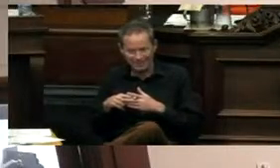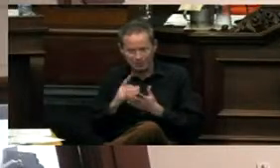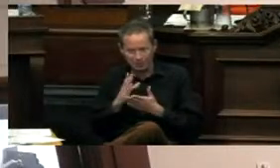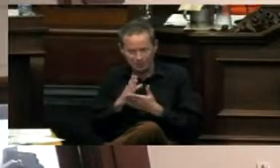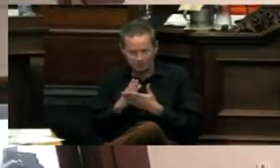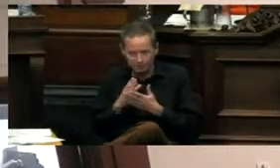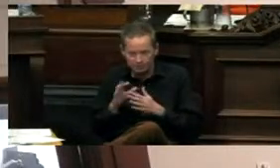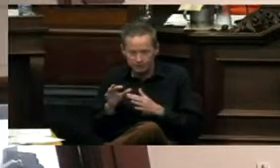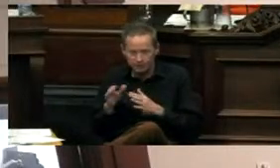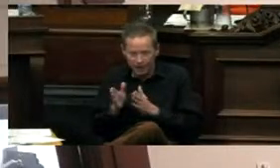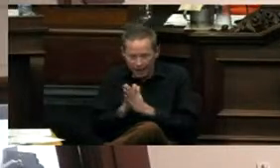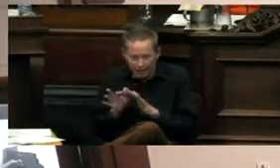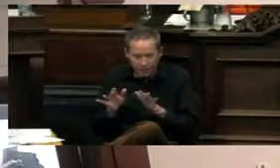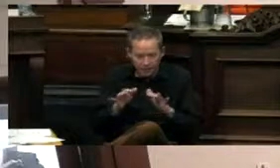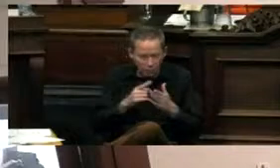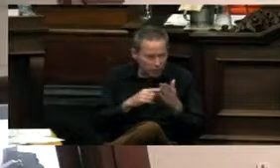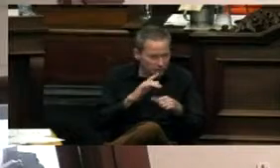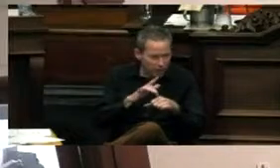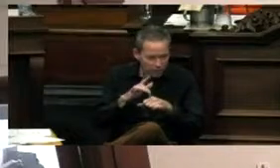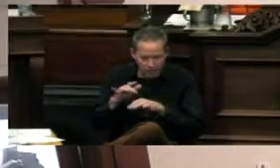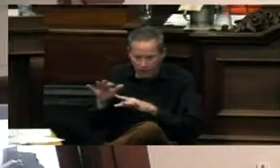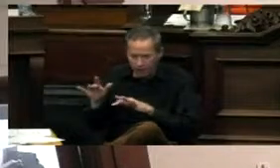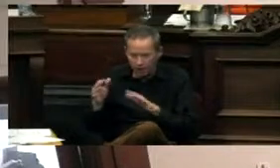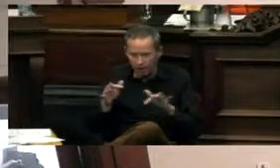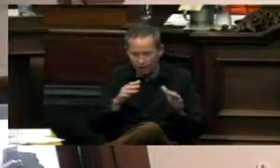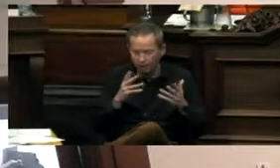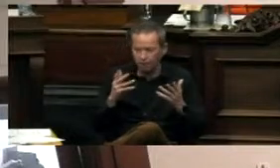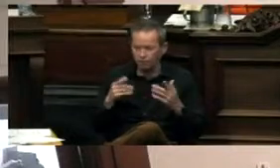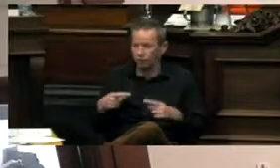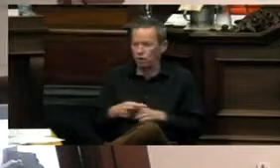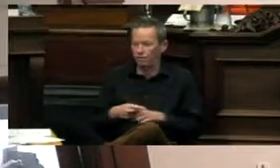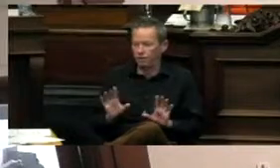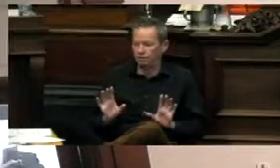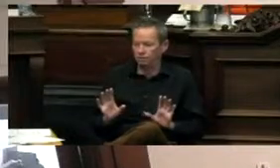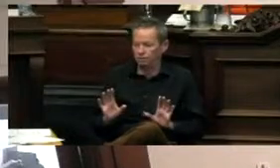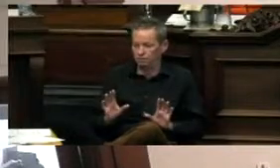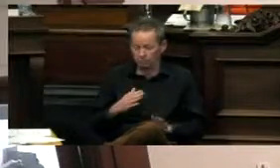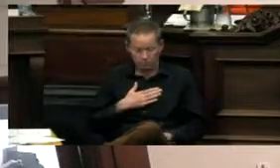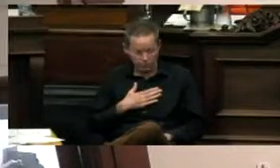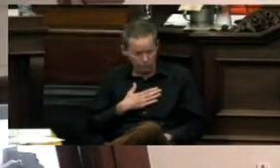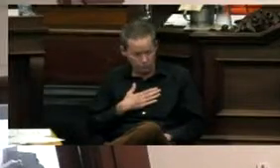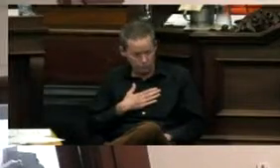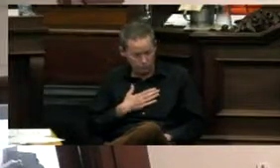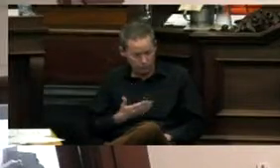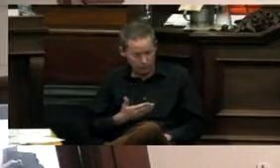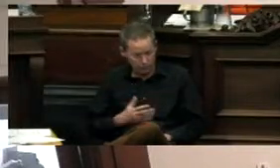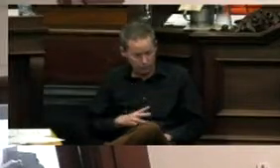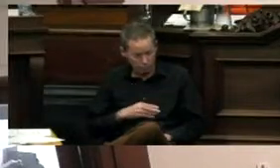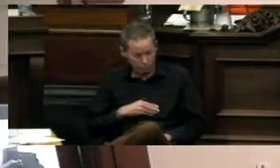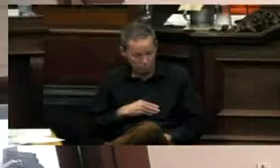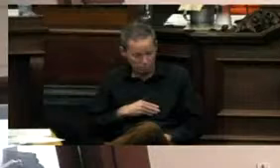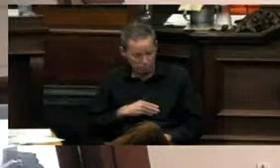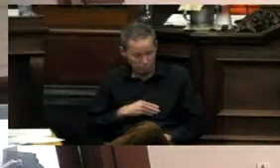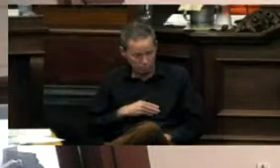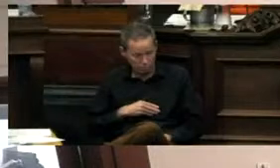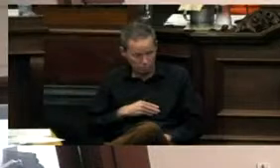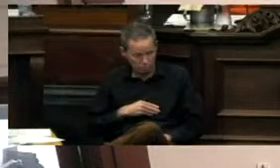what was initiated, where staff texted around what availability